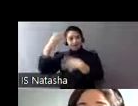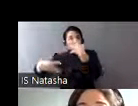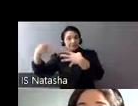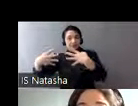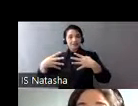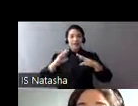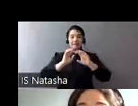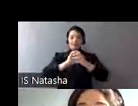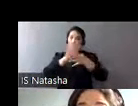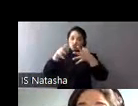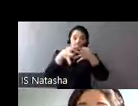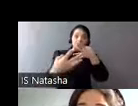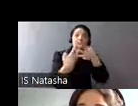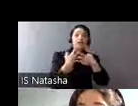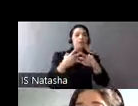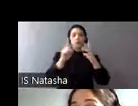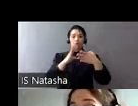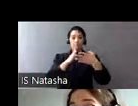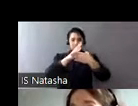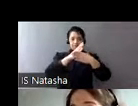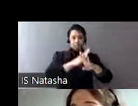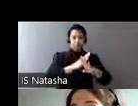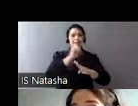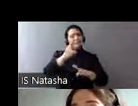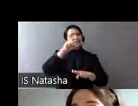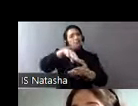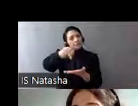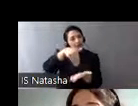It needs to have, to be more centralized, it needs to be more visible and assessable